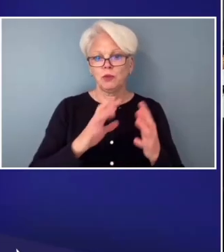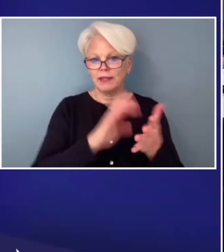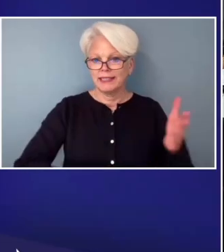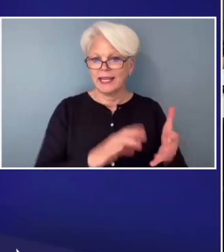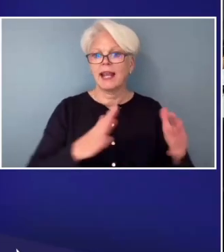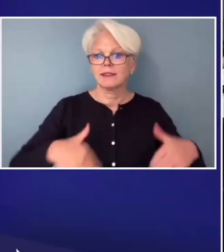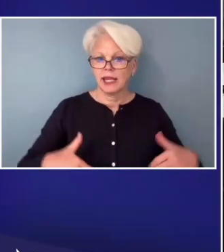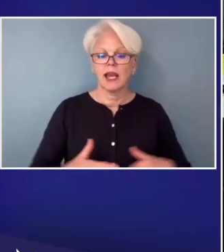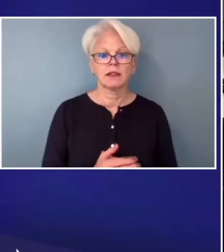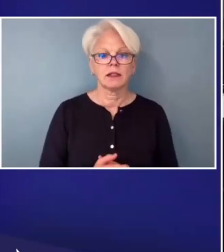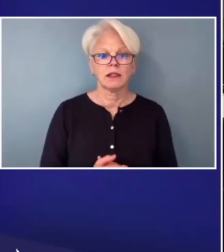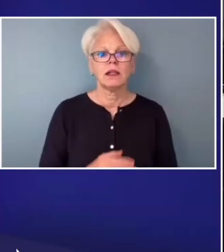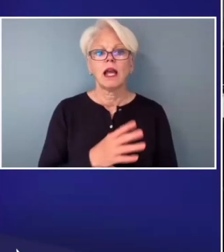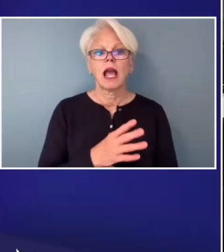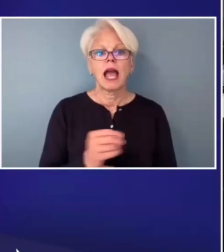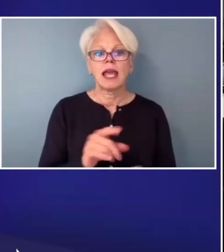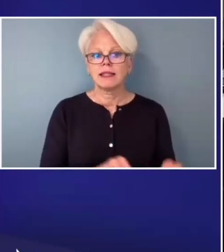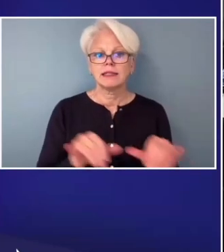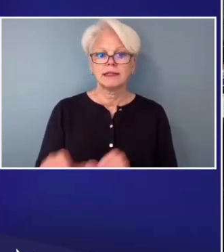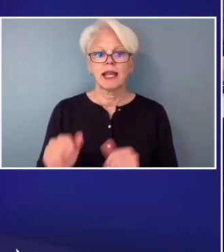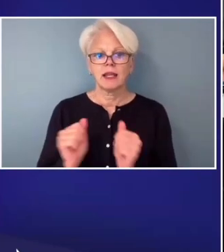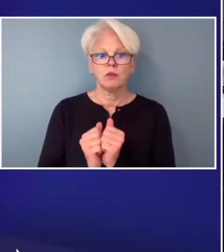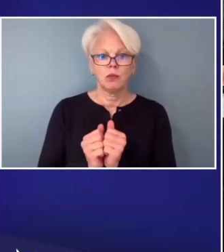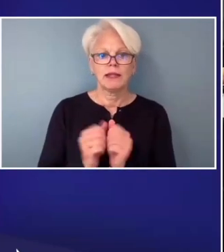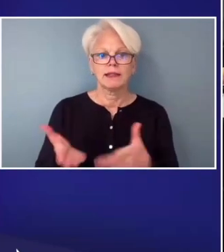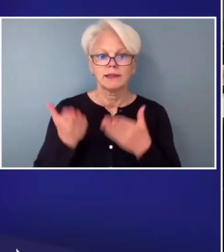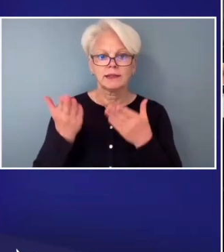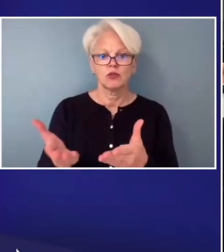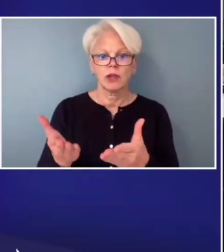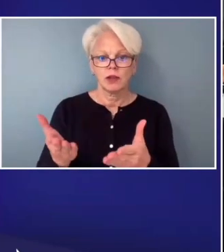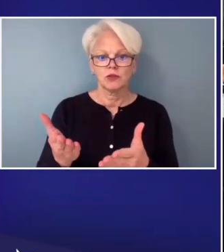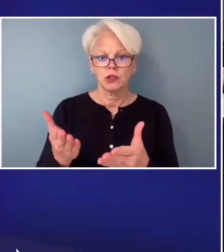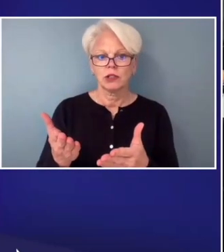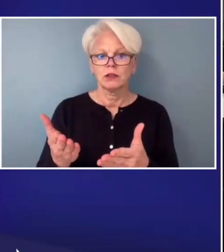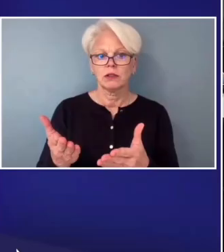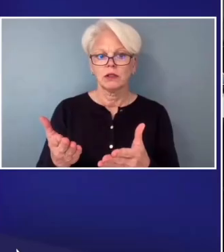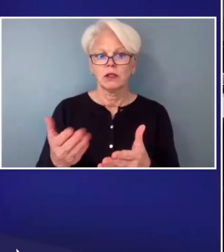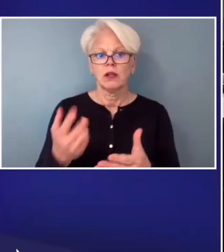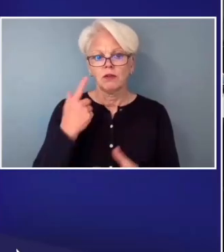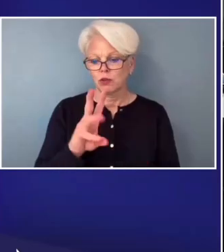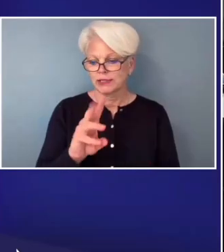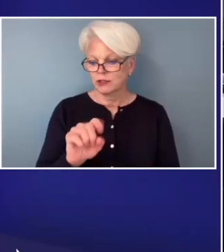And the same thing with the suggestion on, um, 601.14 B13.